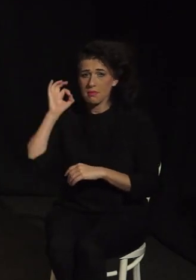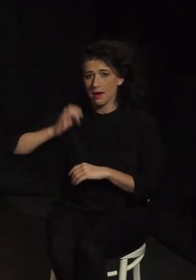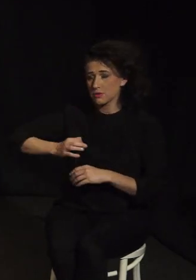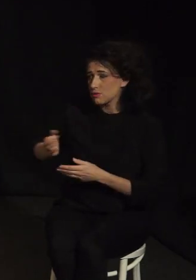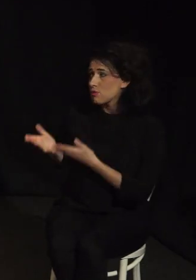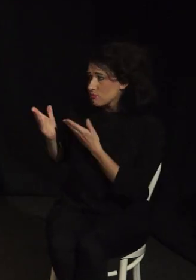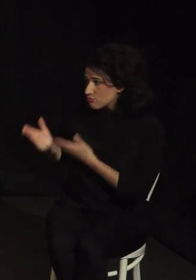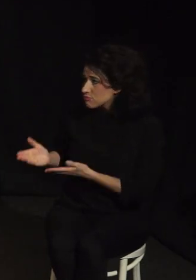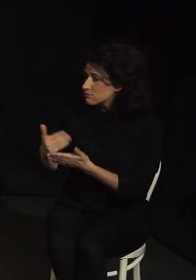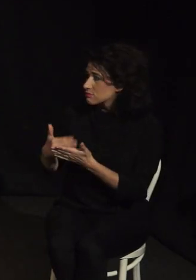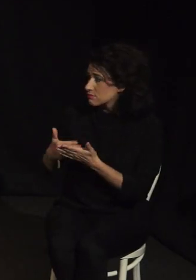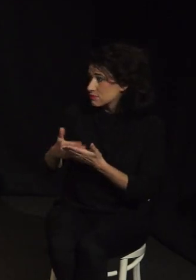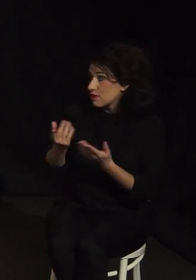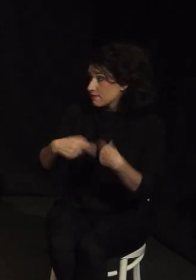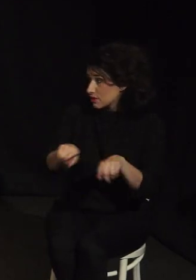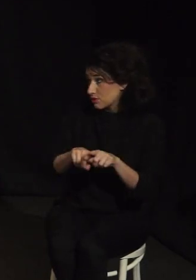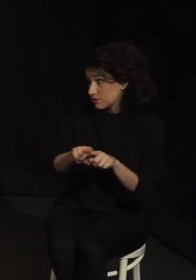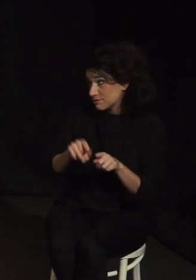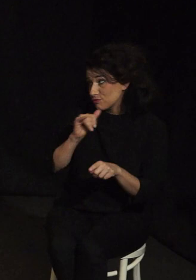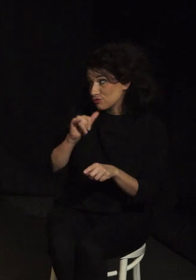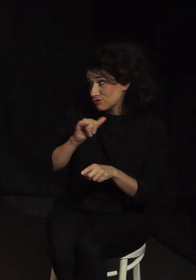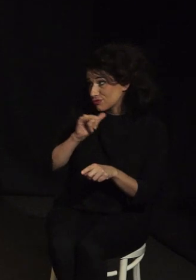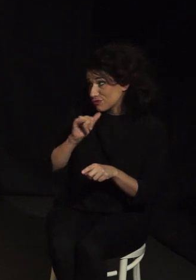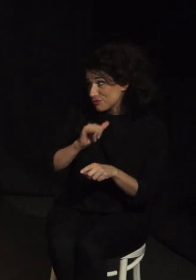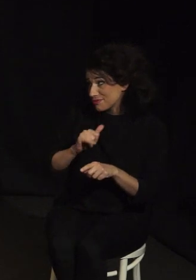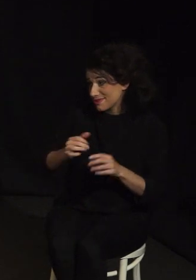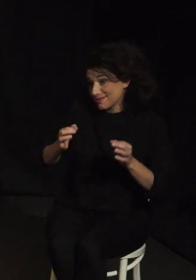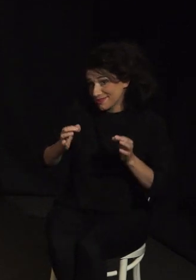Perhaps we'll have a try during this meeting.